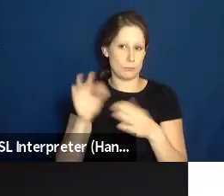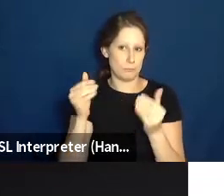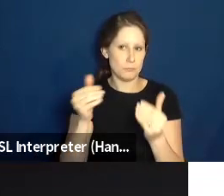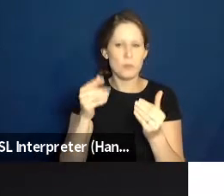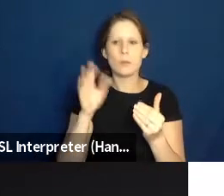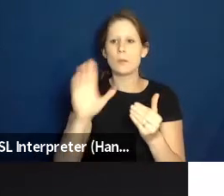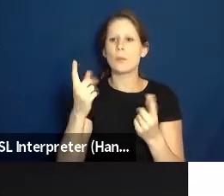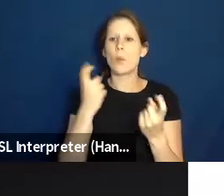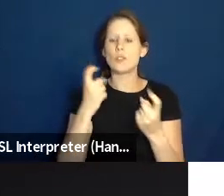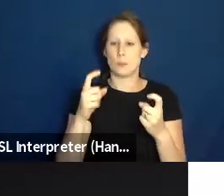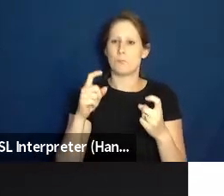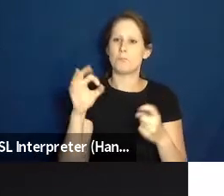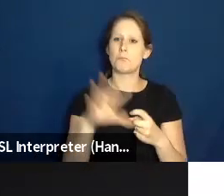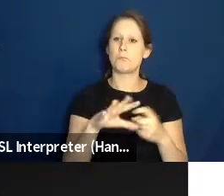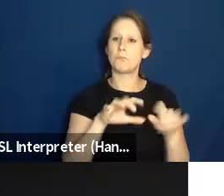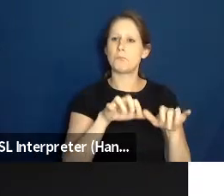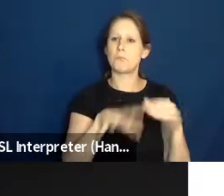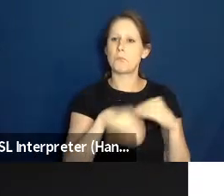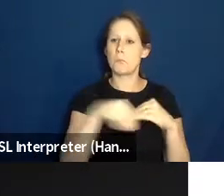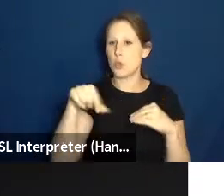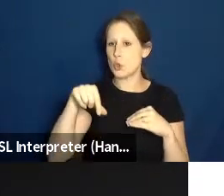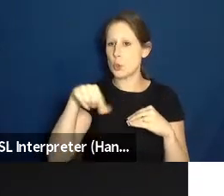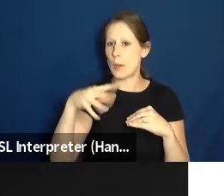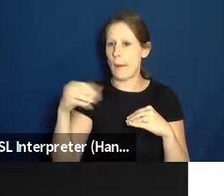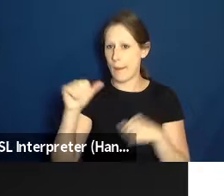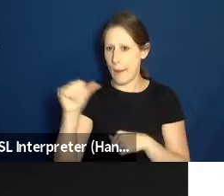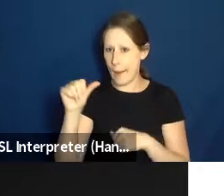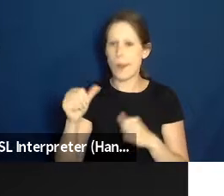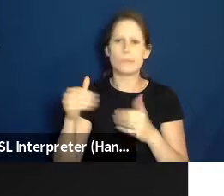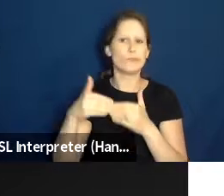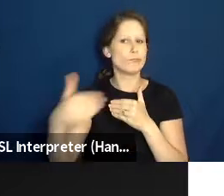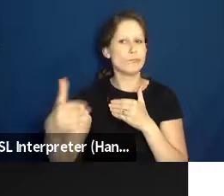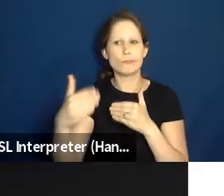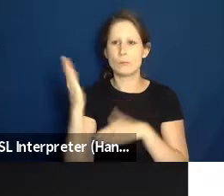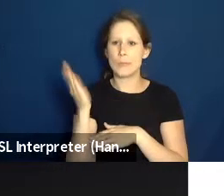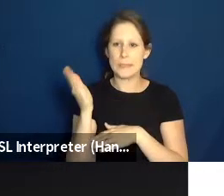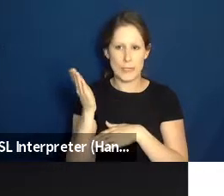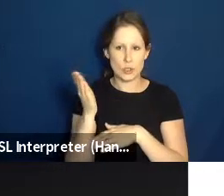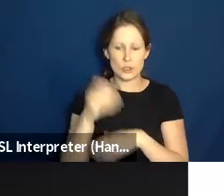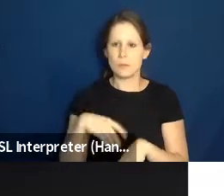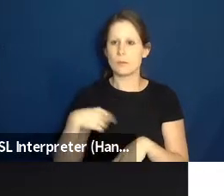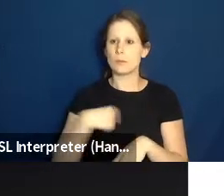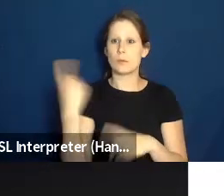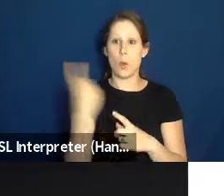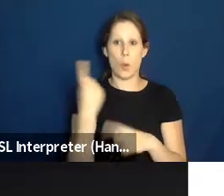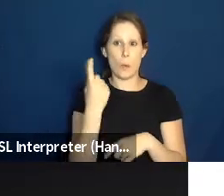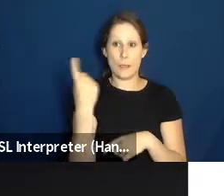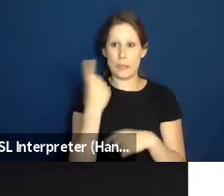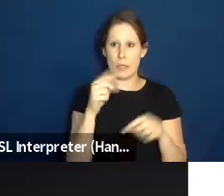into the box throughout the presentation. We're always looking for the first question, so go ahead